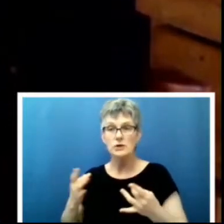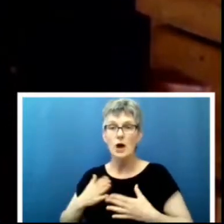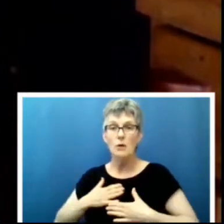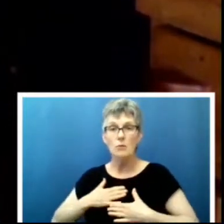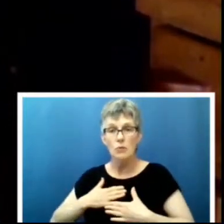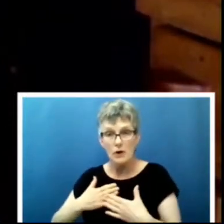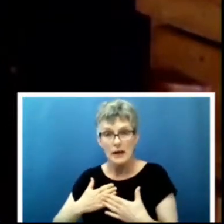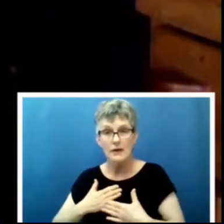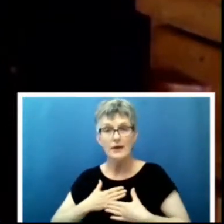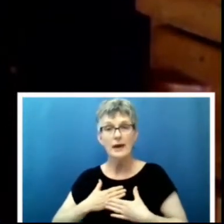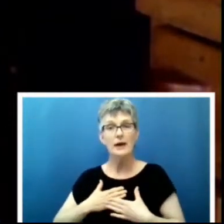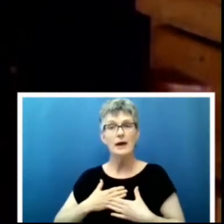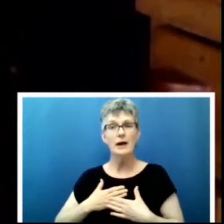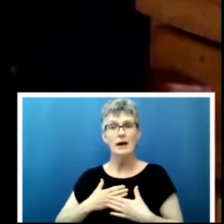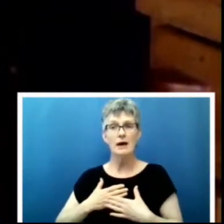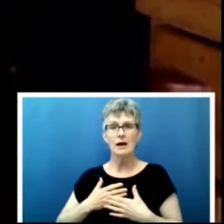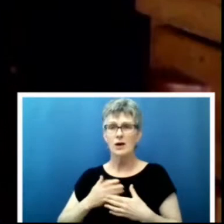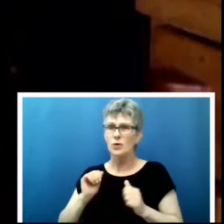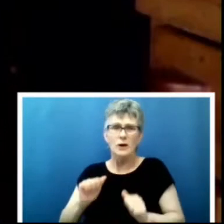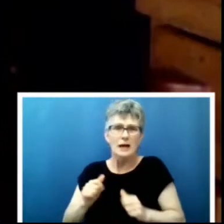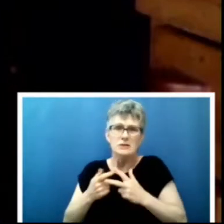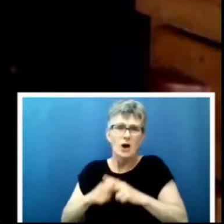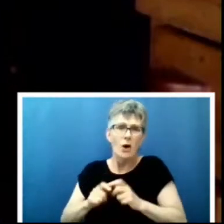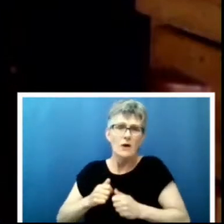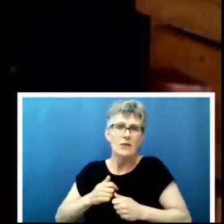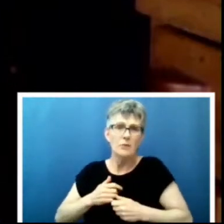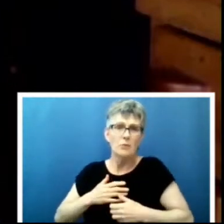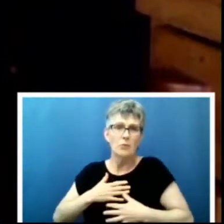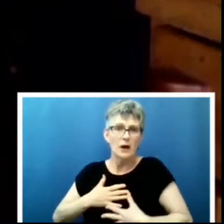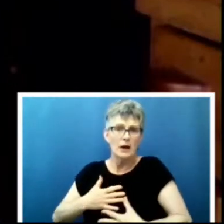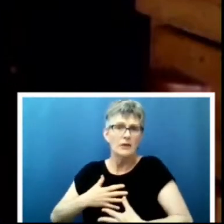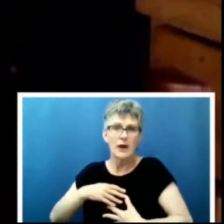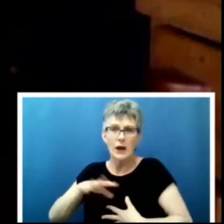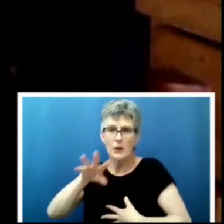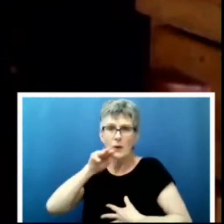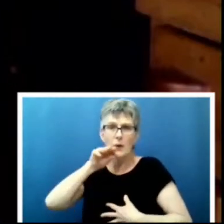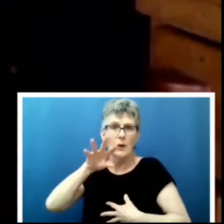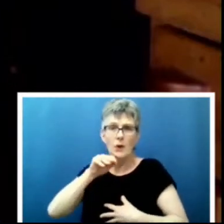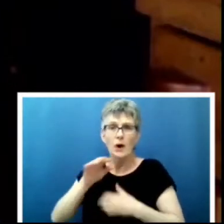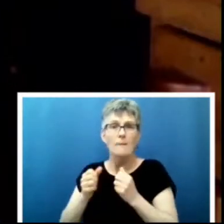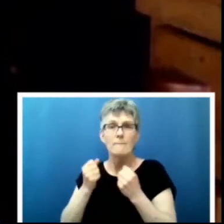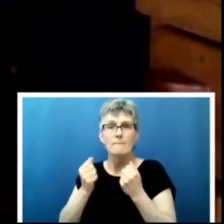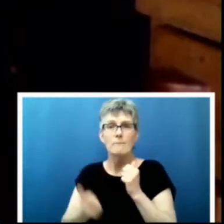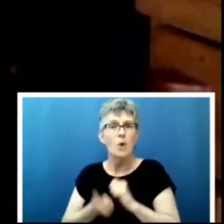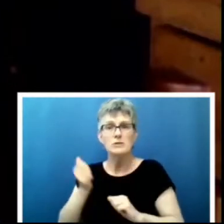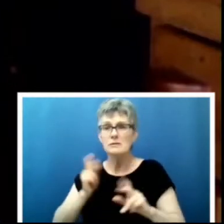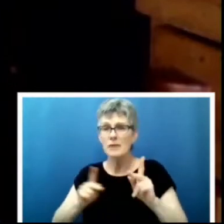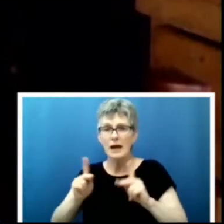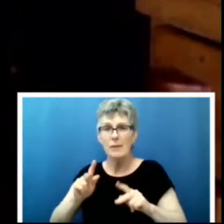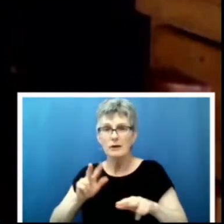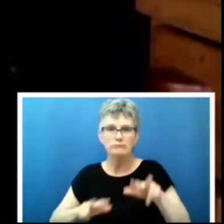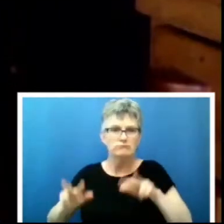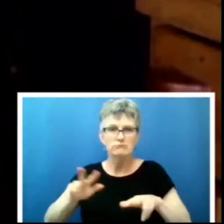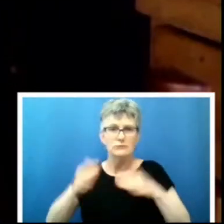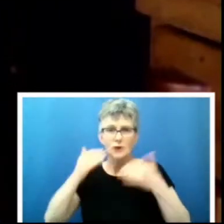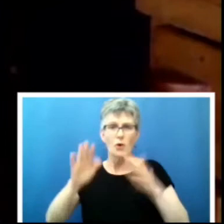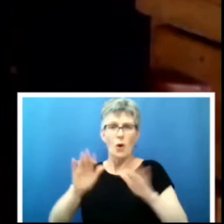Most people, I would assert, don't know how to breathe. And we're not conscious of it.